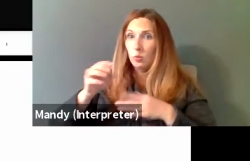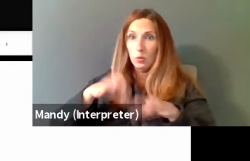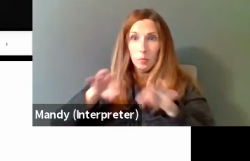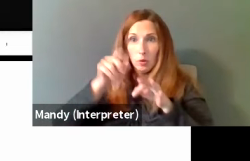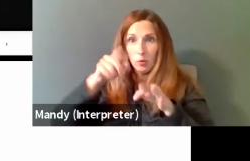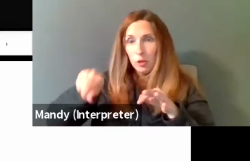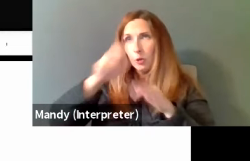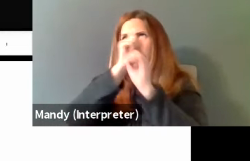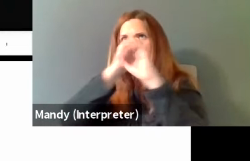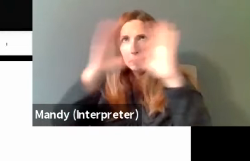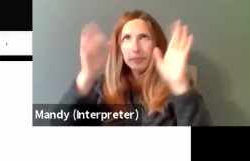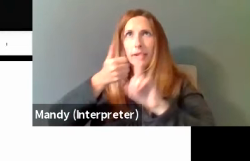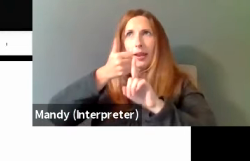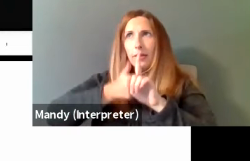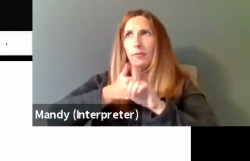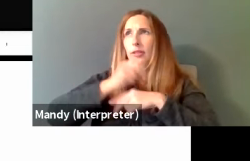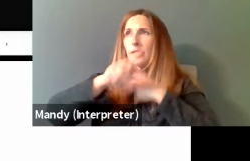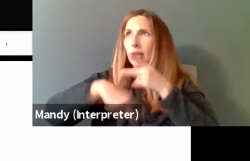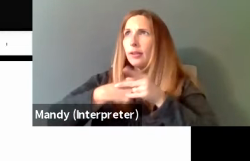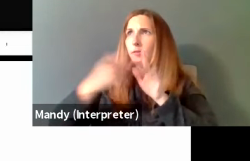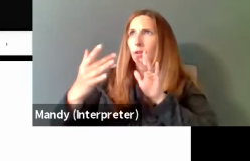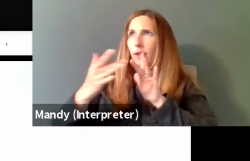all the points of contact that your stakeholders,